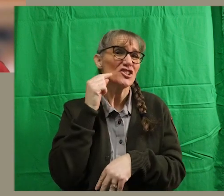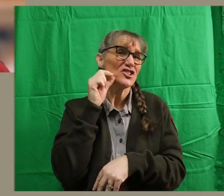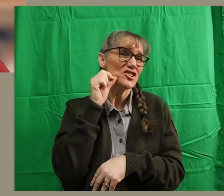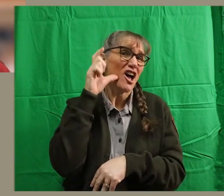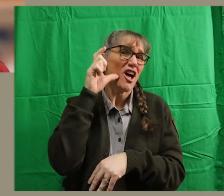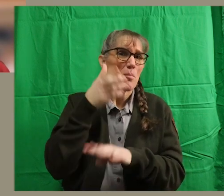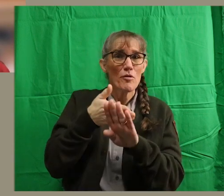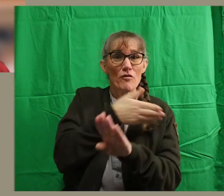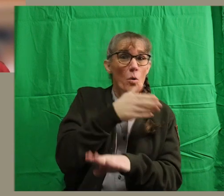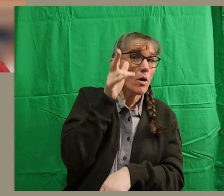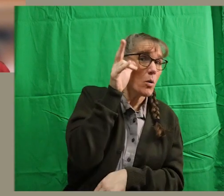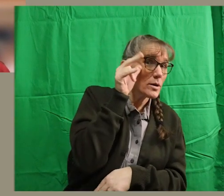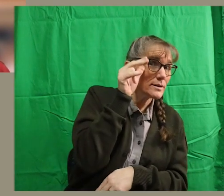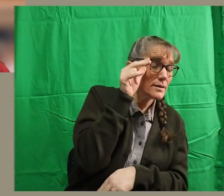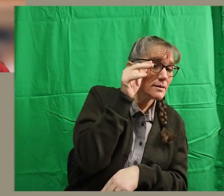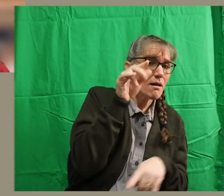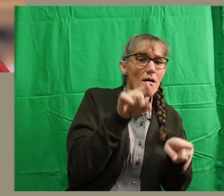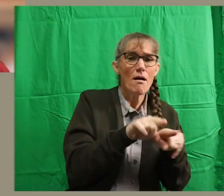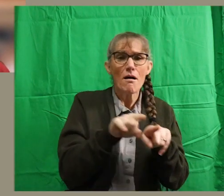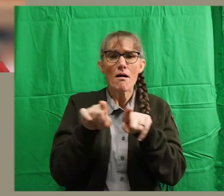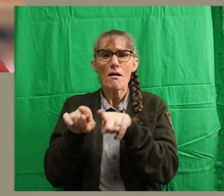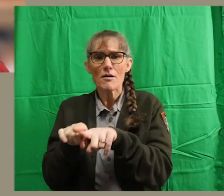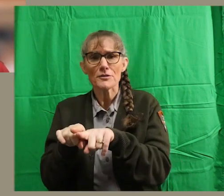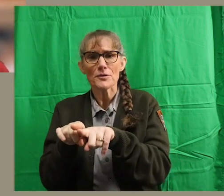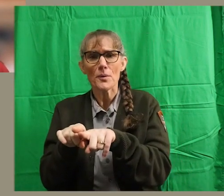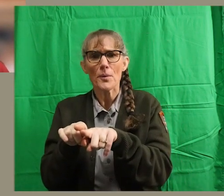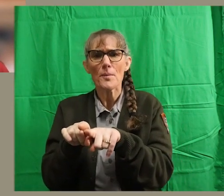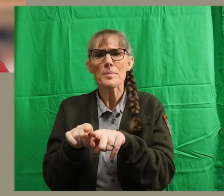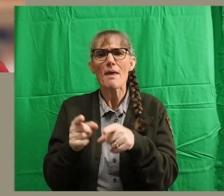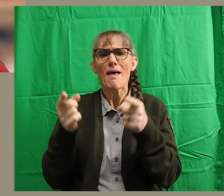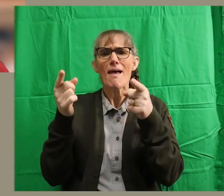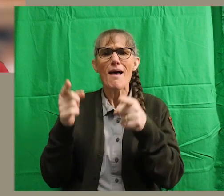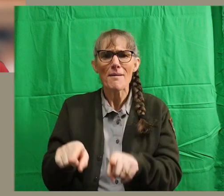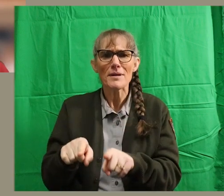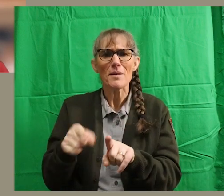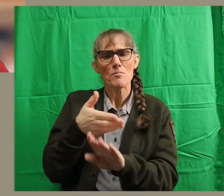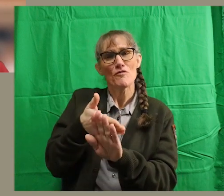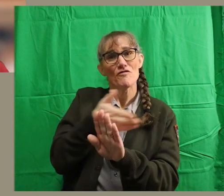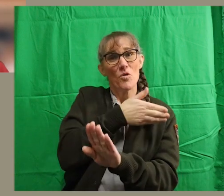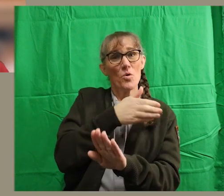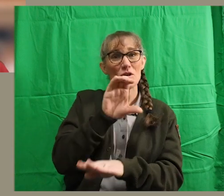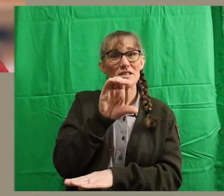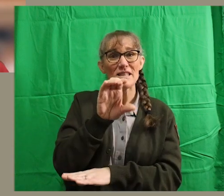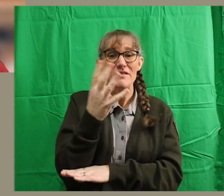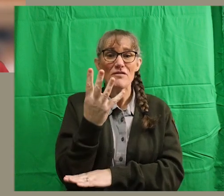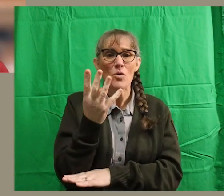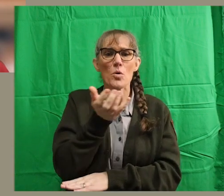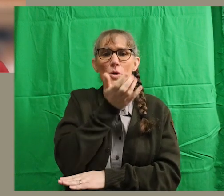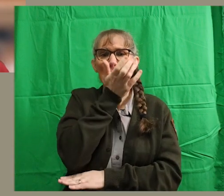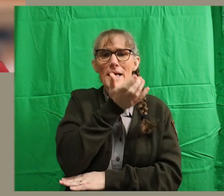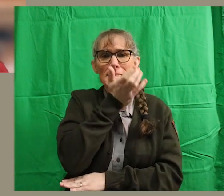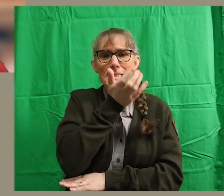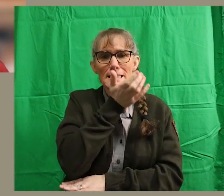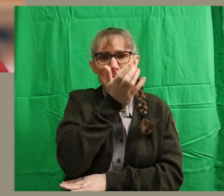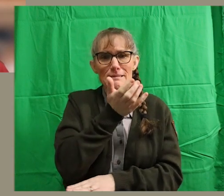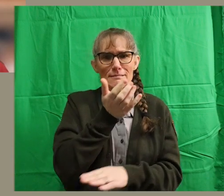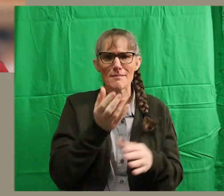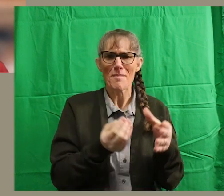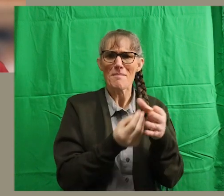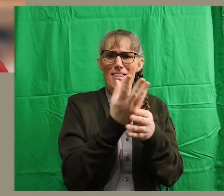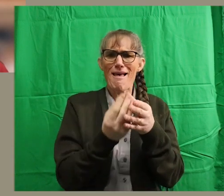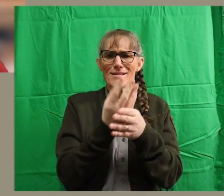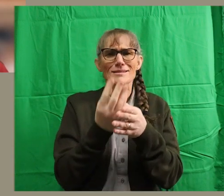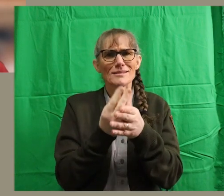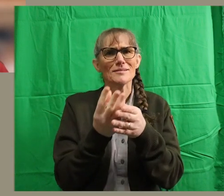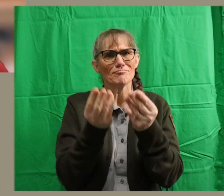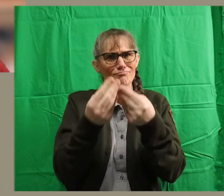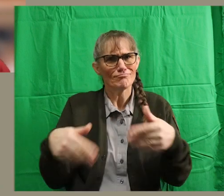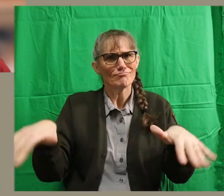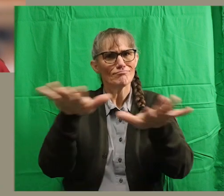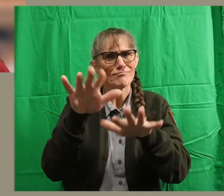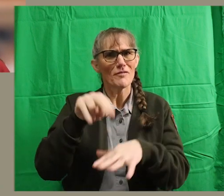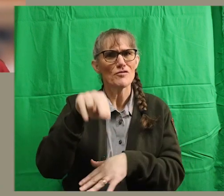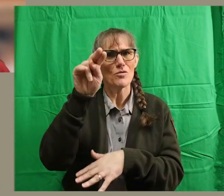um before horses do so, this is actually happening before the C4 grasses are even, and the grasslands